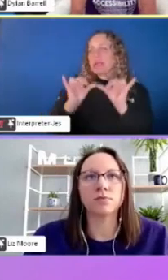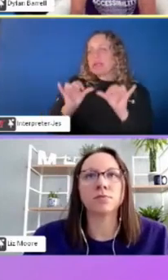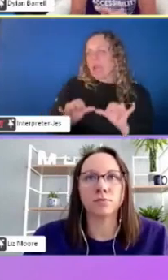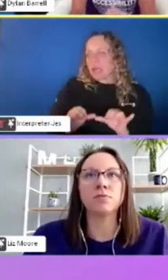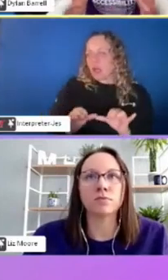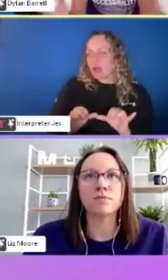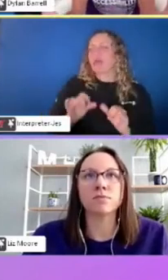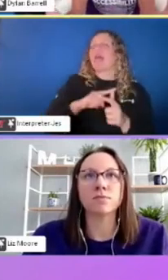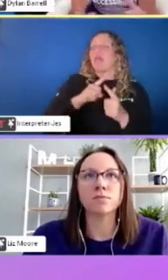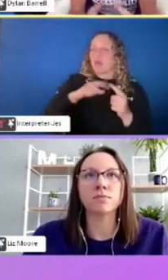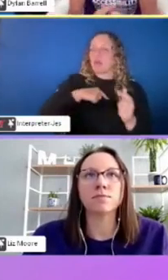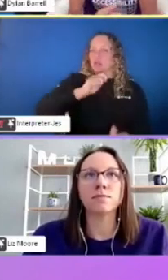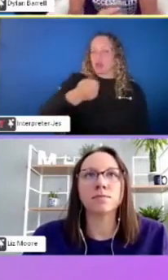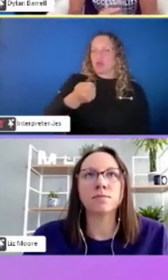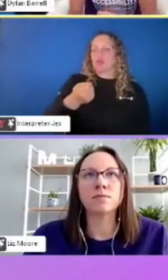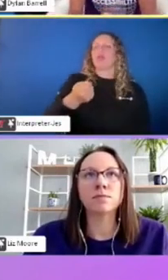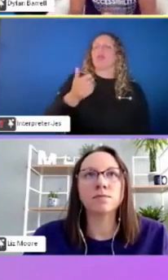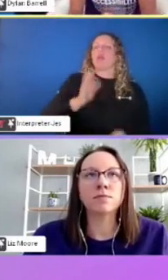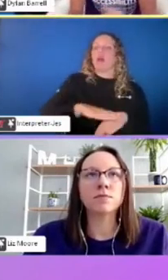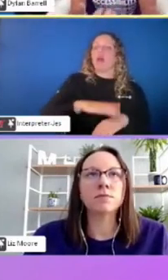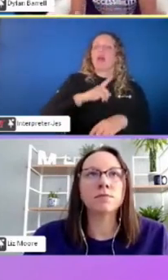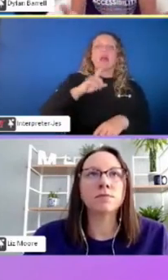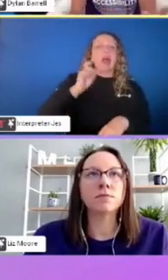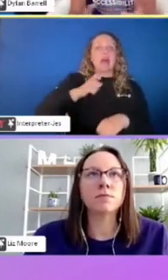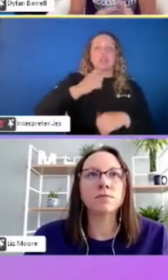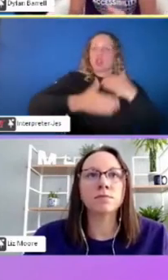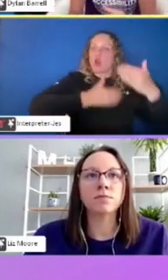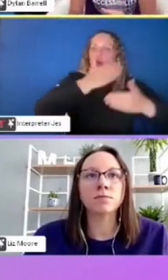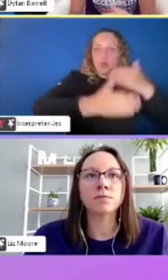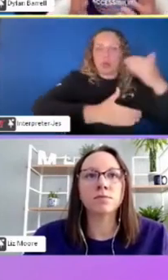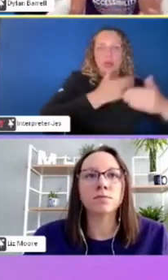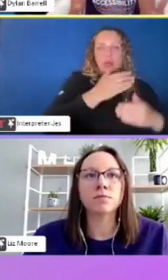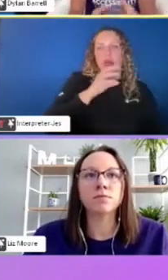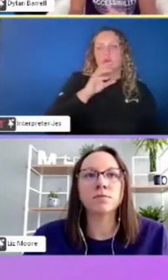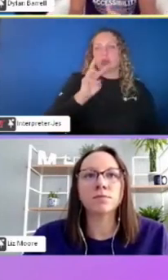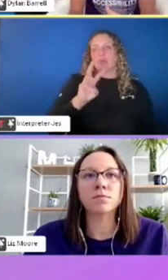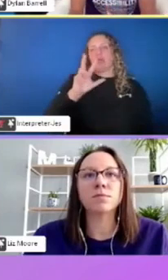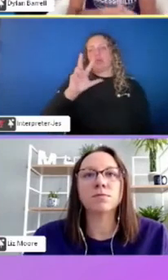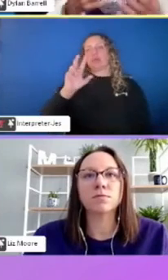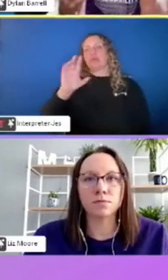So once it goes through the process of the W3C at the working group,